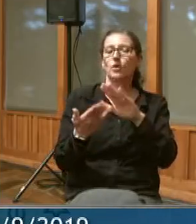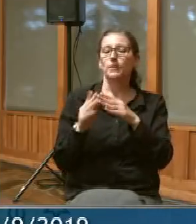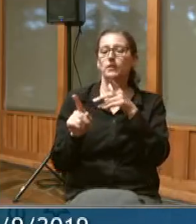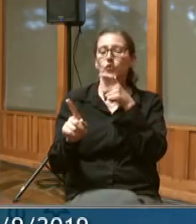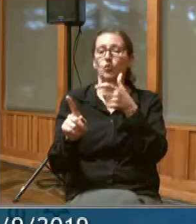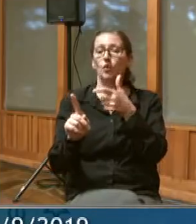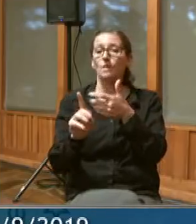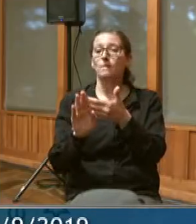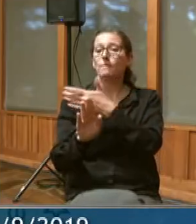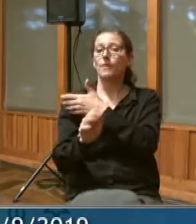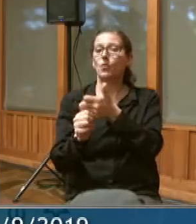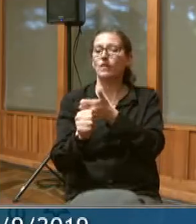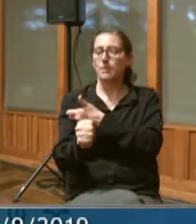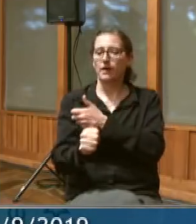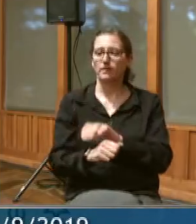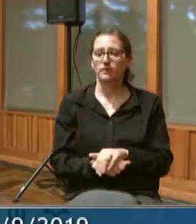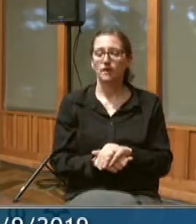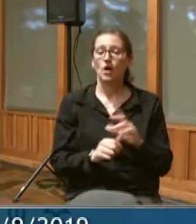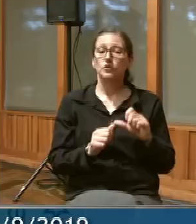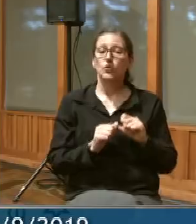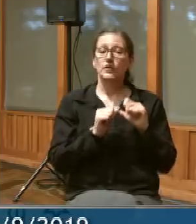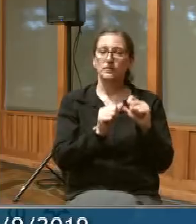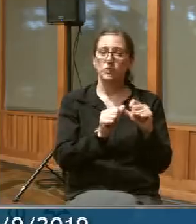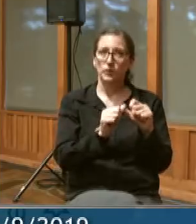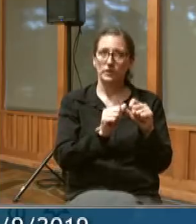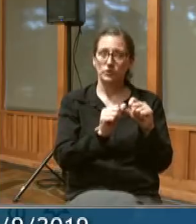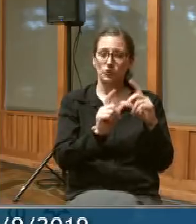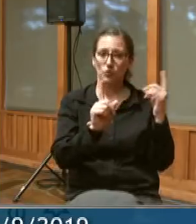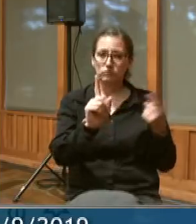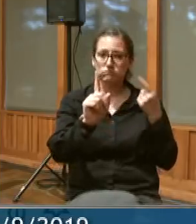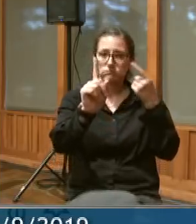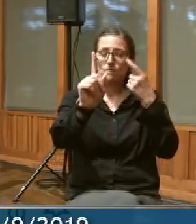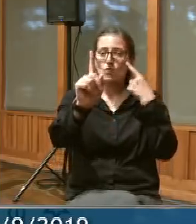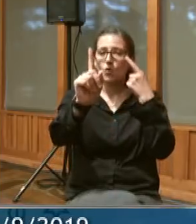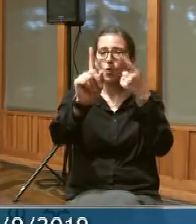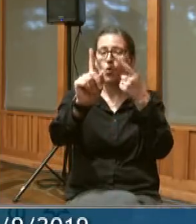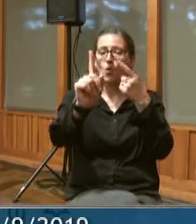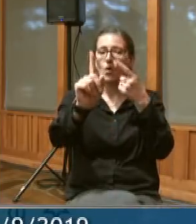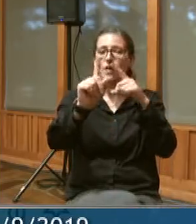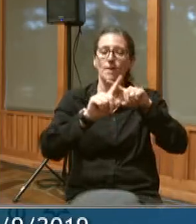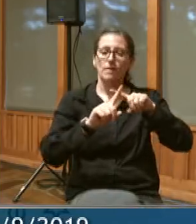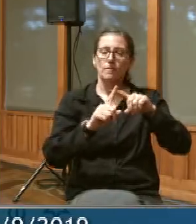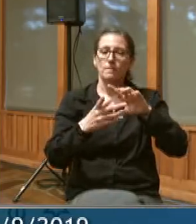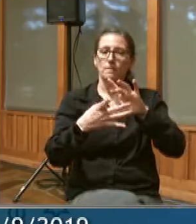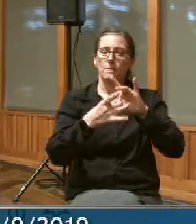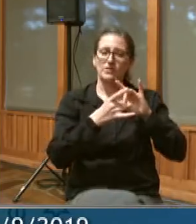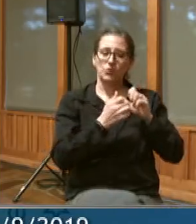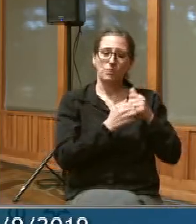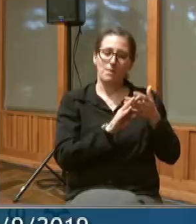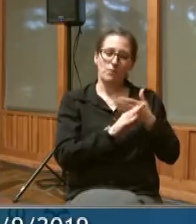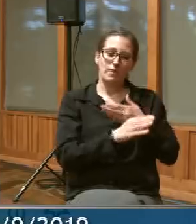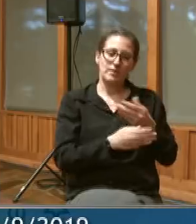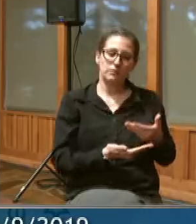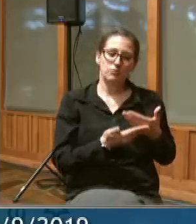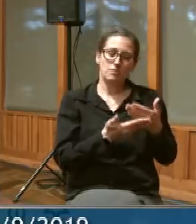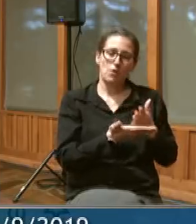TO INJECT WEALTH INTO THE COMMUNITY AND PROVIDE OPPORTUNITY FOR COMMUNITIES LEFT BEHIND.